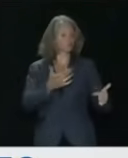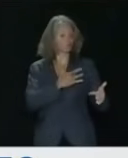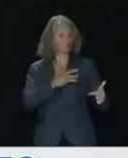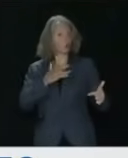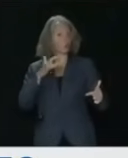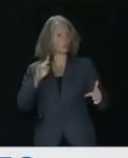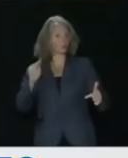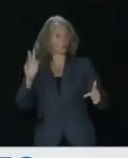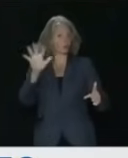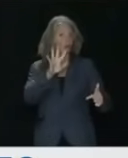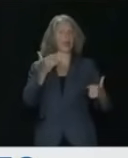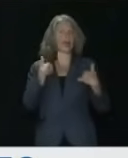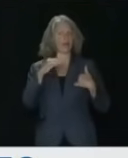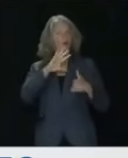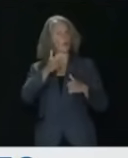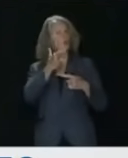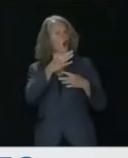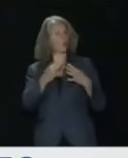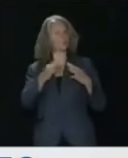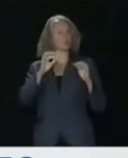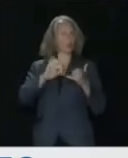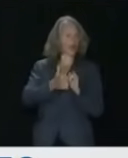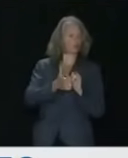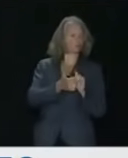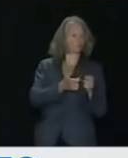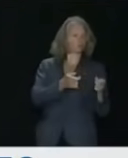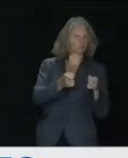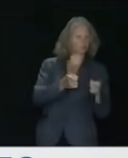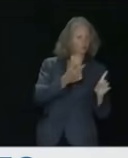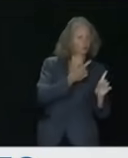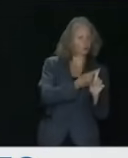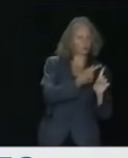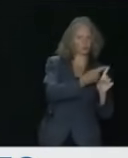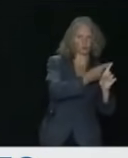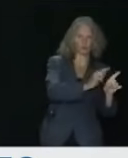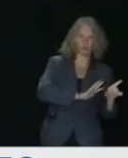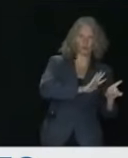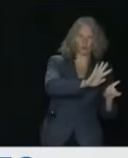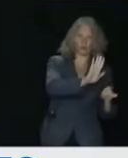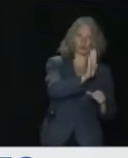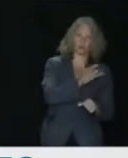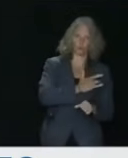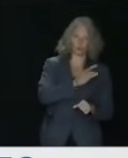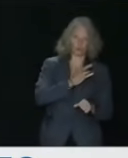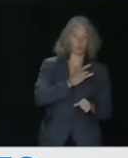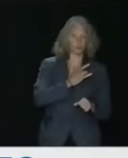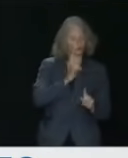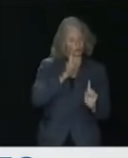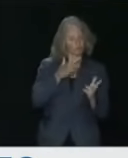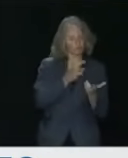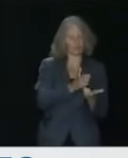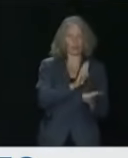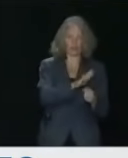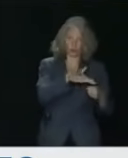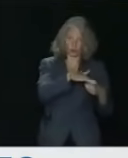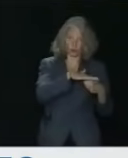THIS ADVICE PROVIDES PROVINCES AND TERRITORIES WITH SAFE AND